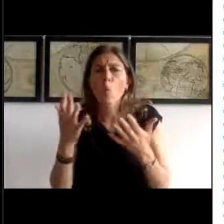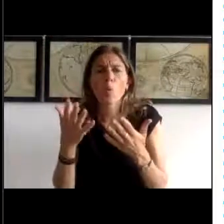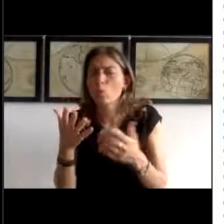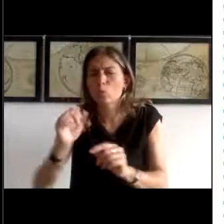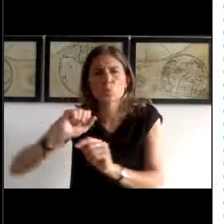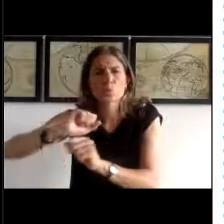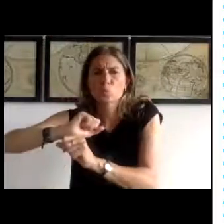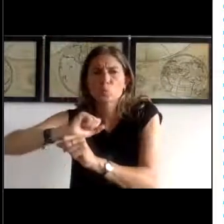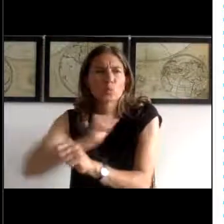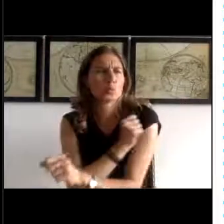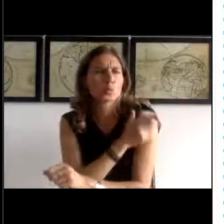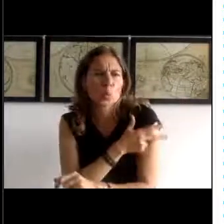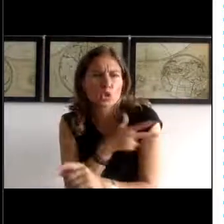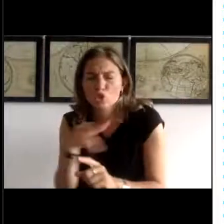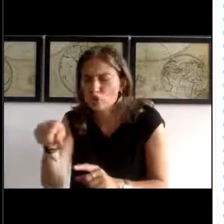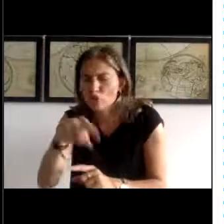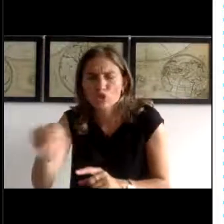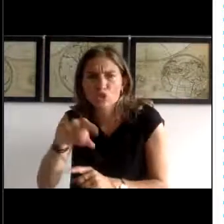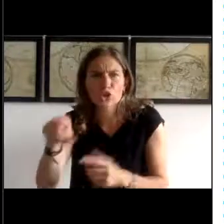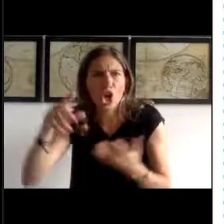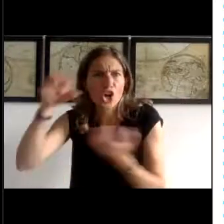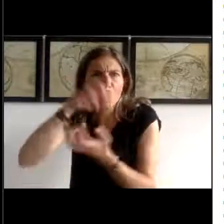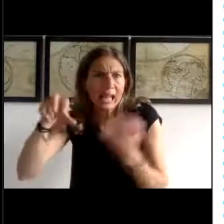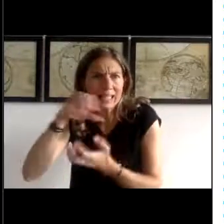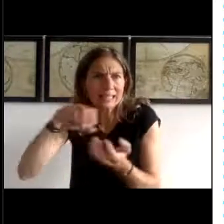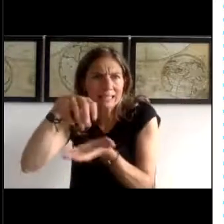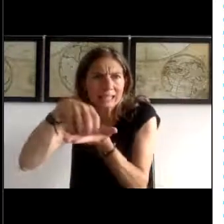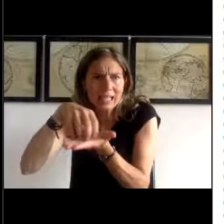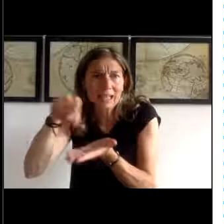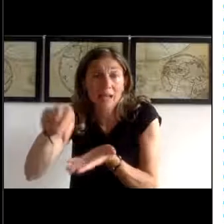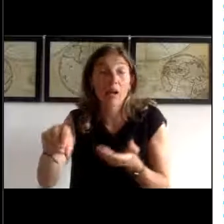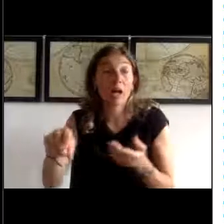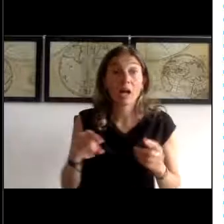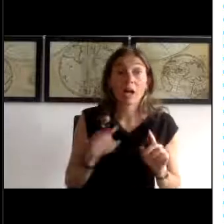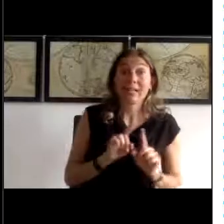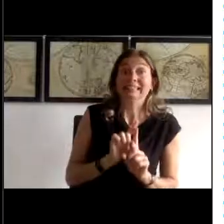to the way this cost can be claimed, this money has to be advanced